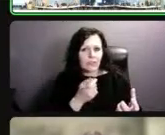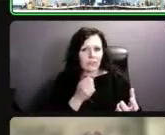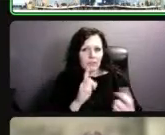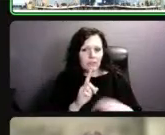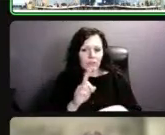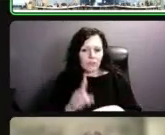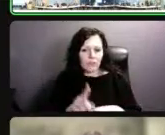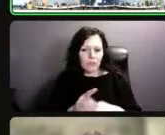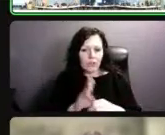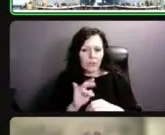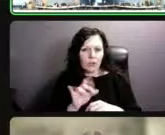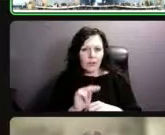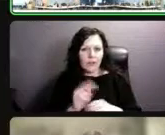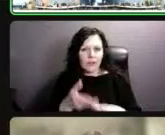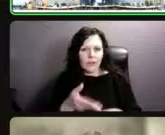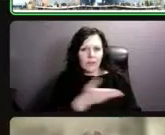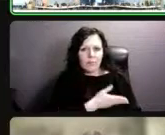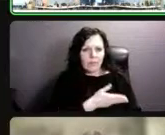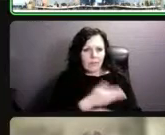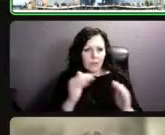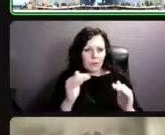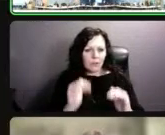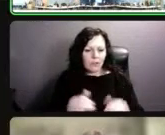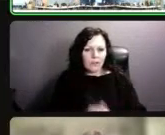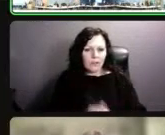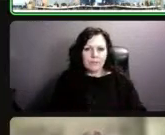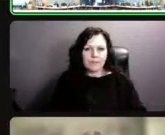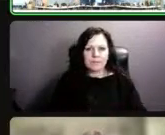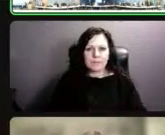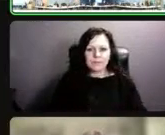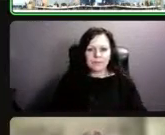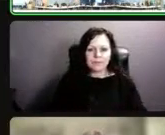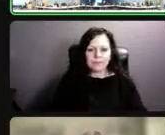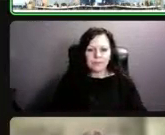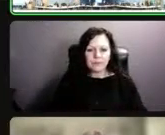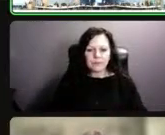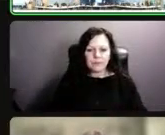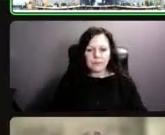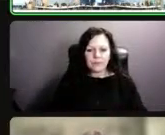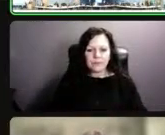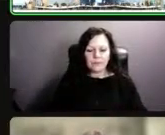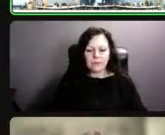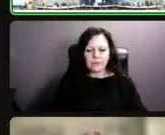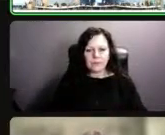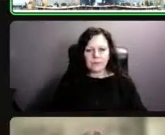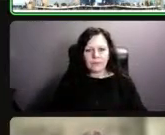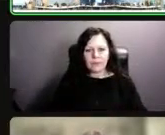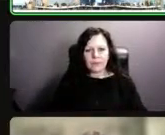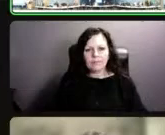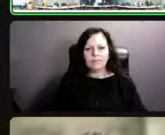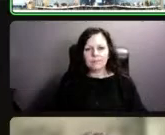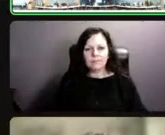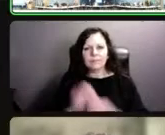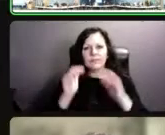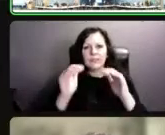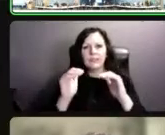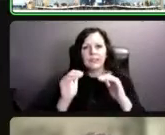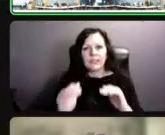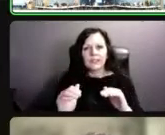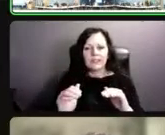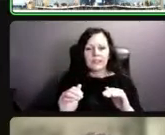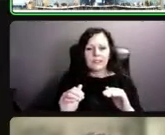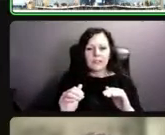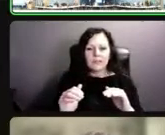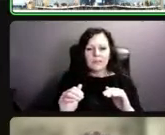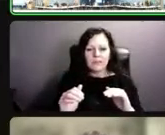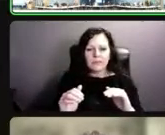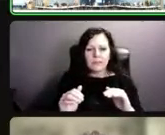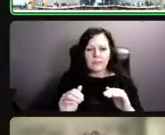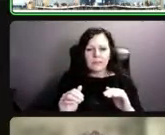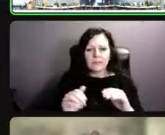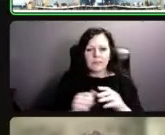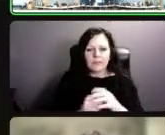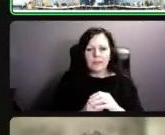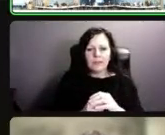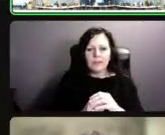AND GET MORE QUESTIONS ON